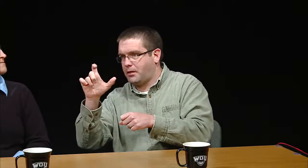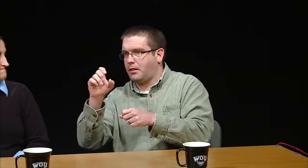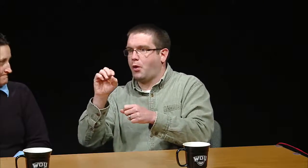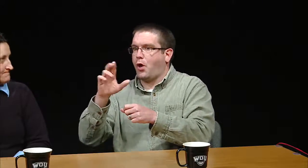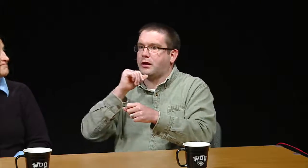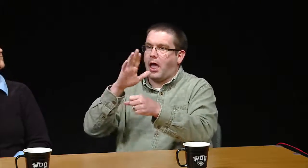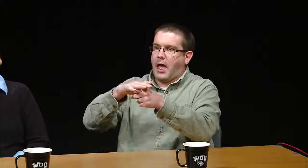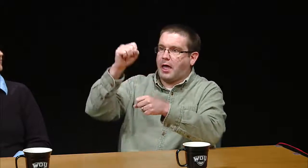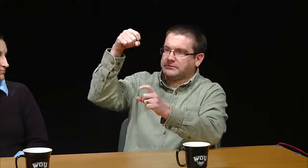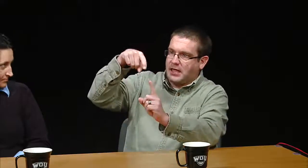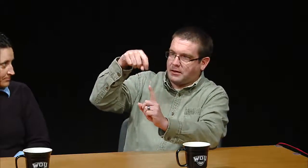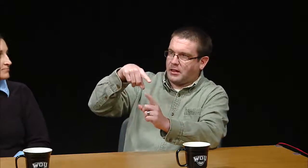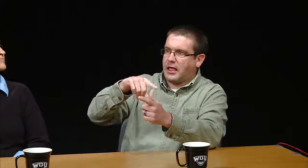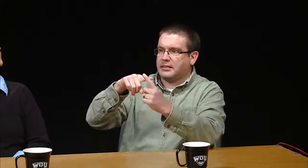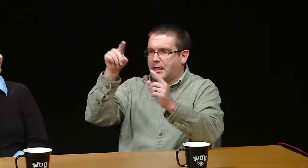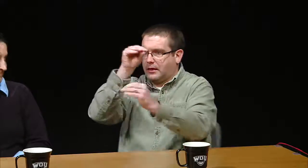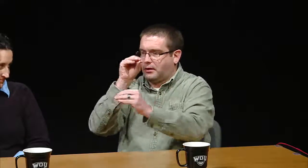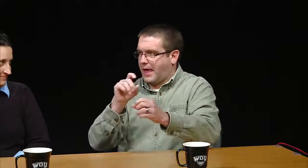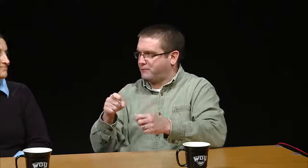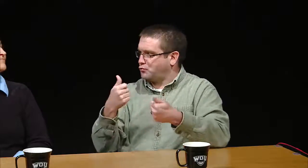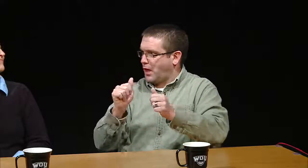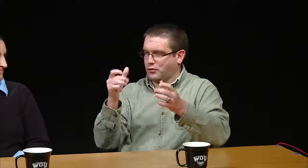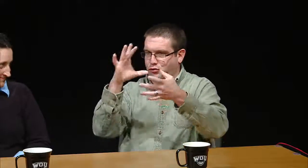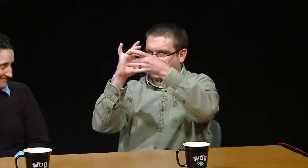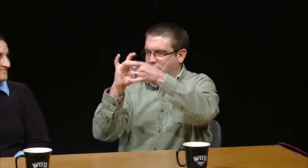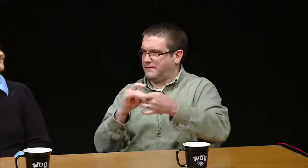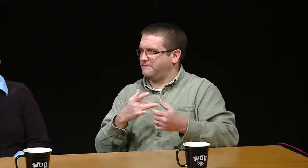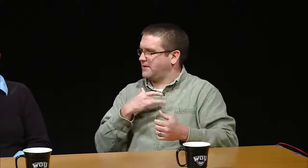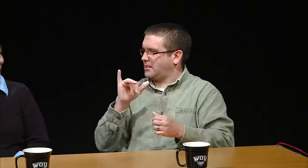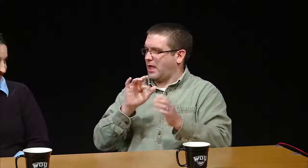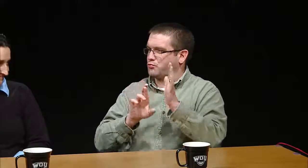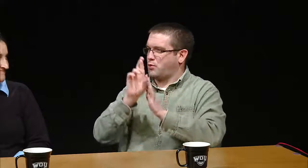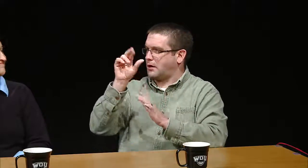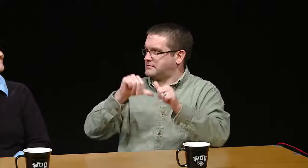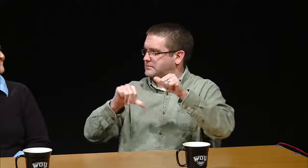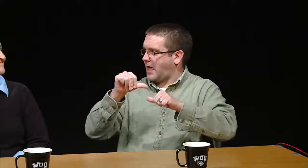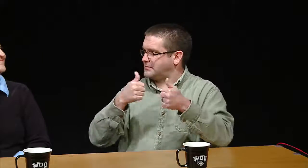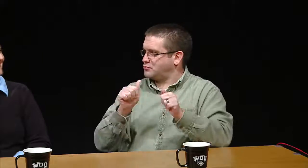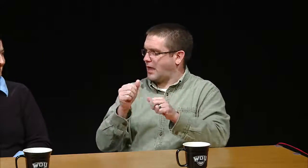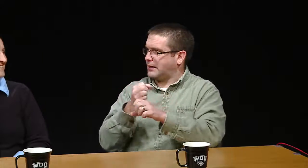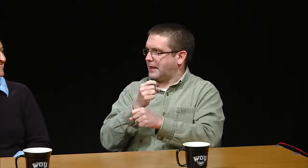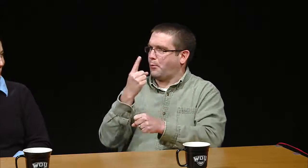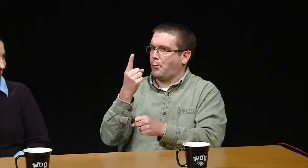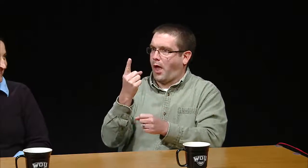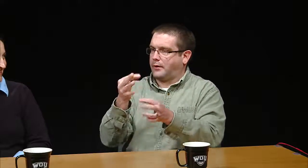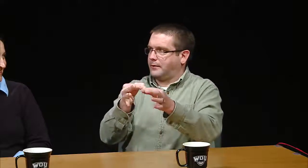I'm sure you feel the same way, especially if you start a video, you become a little bit protective of it,